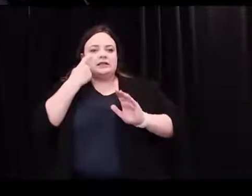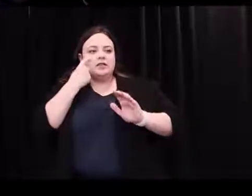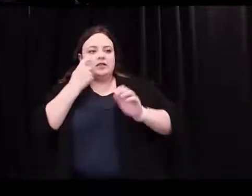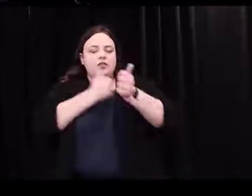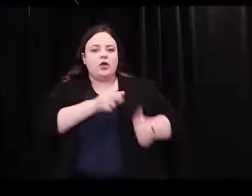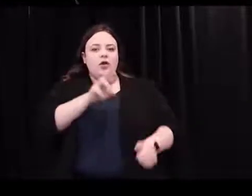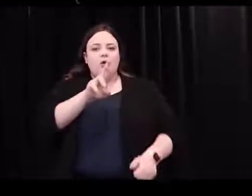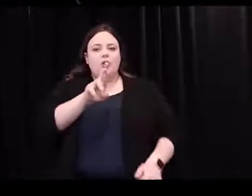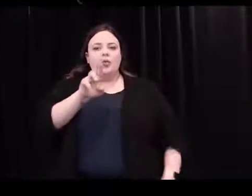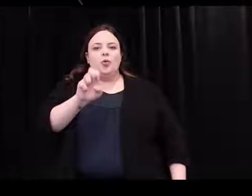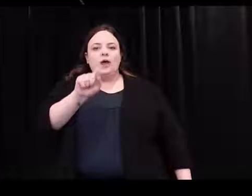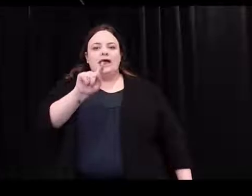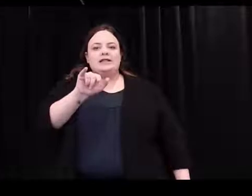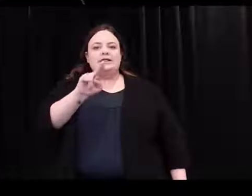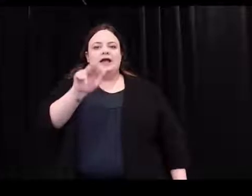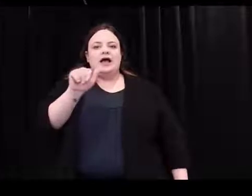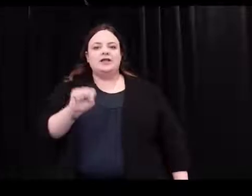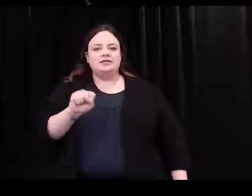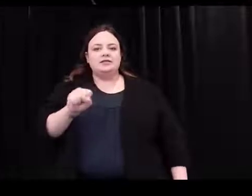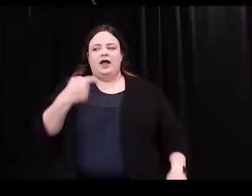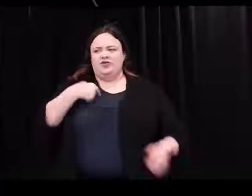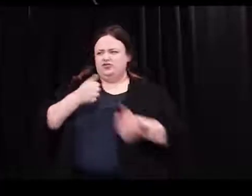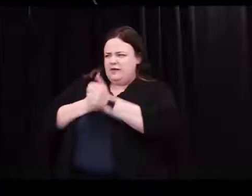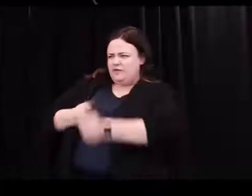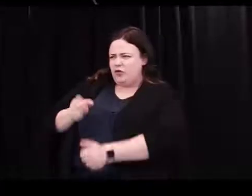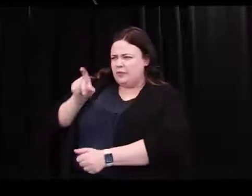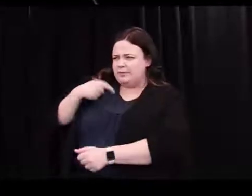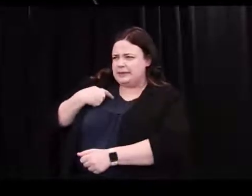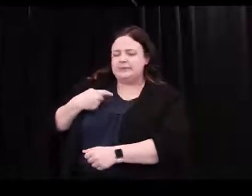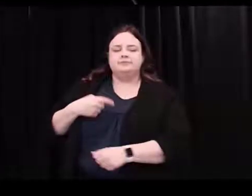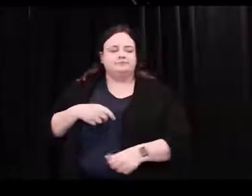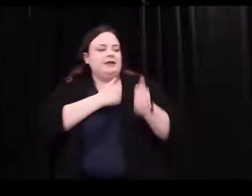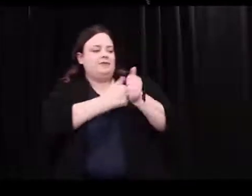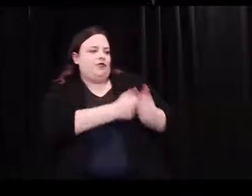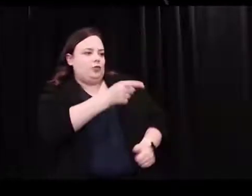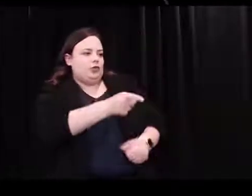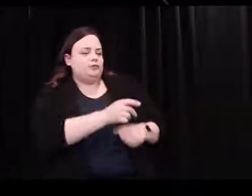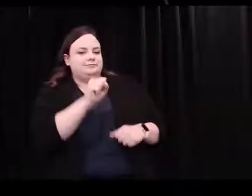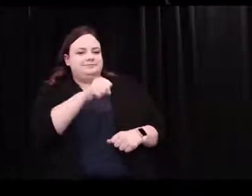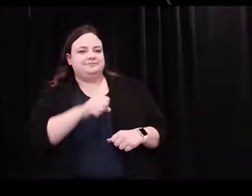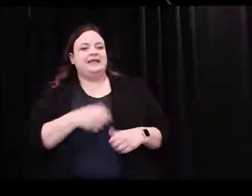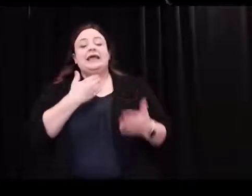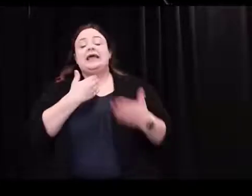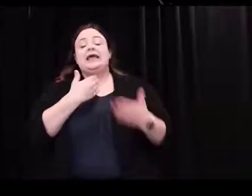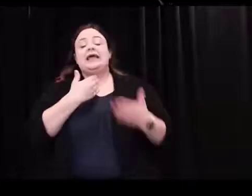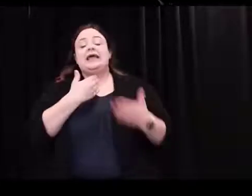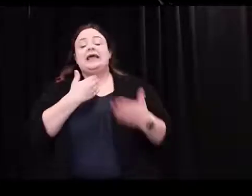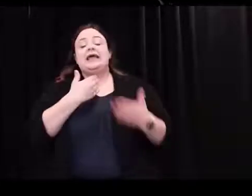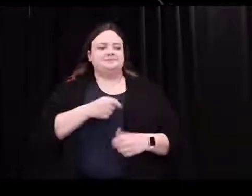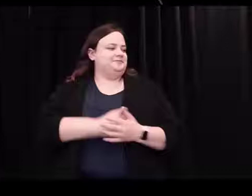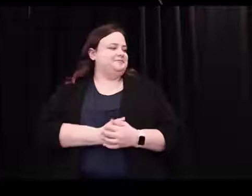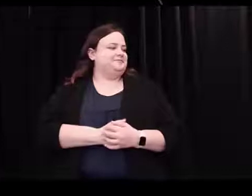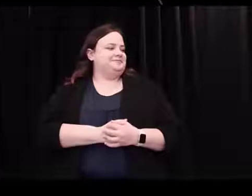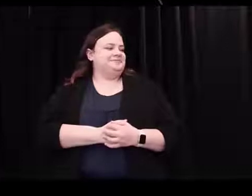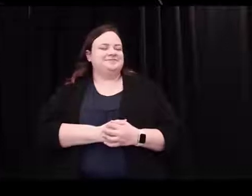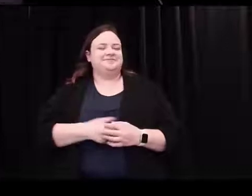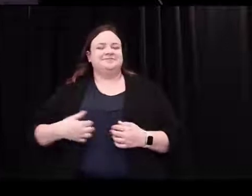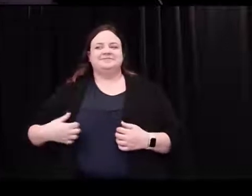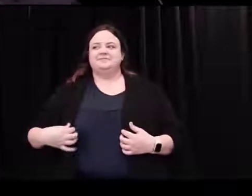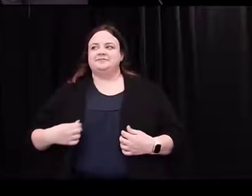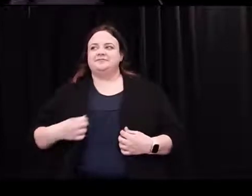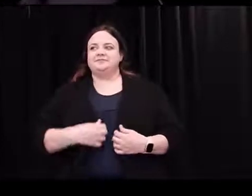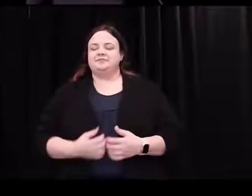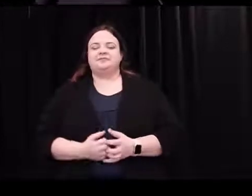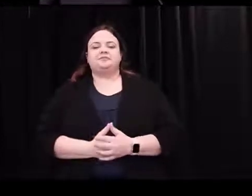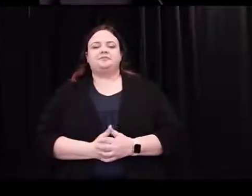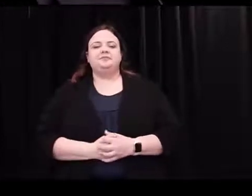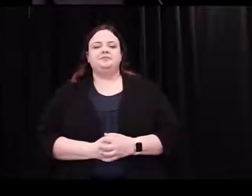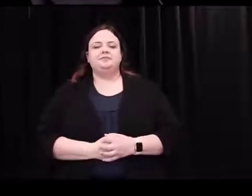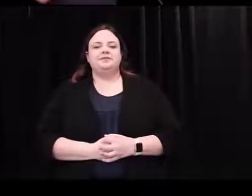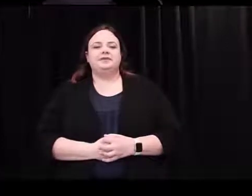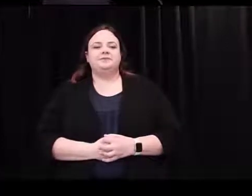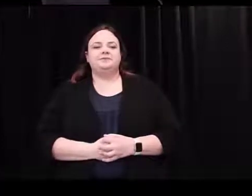to follow me with that camera? So anyway, this is I'm sorry should I stand still? It'll it'll